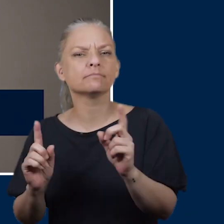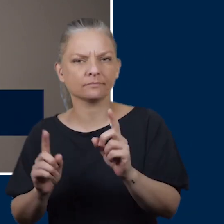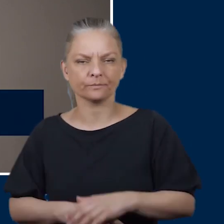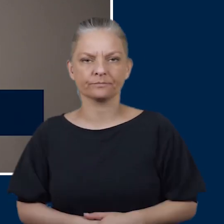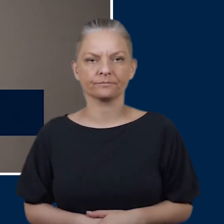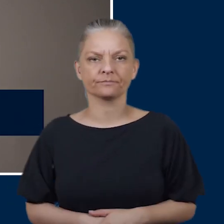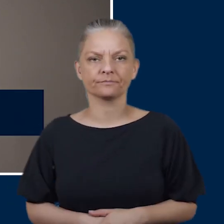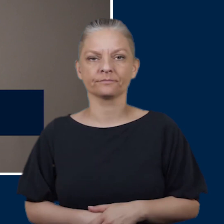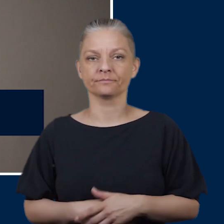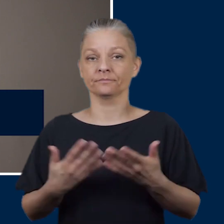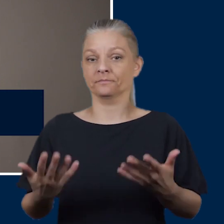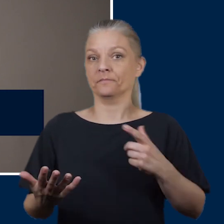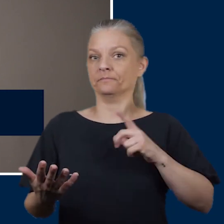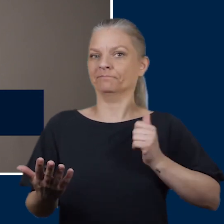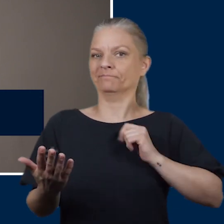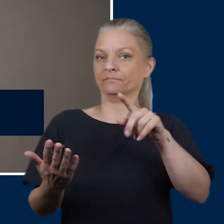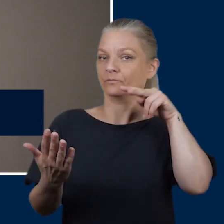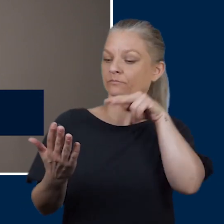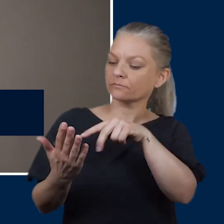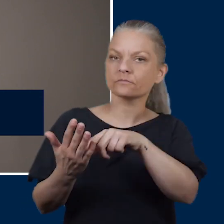We look at how your diet impacts upon blood glucose